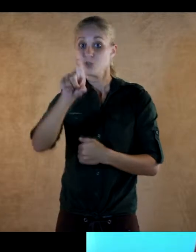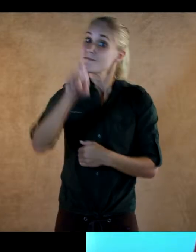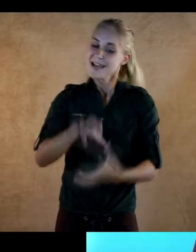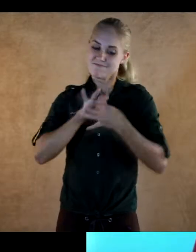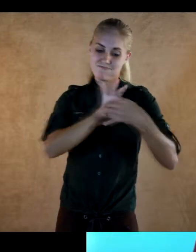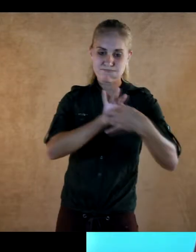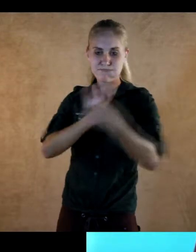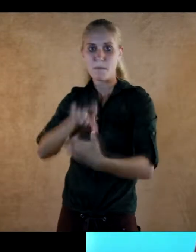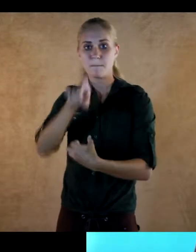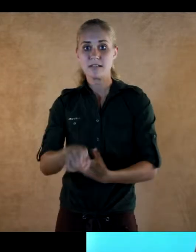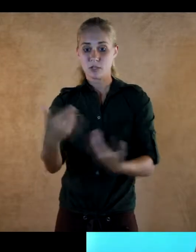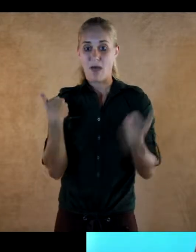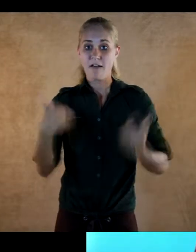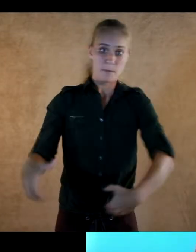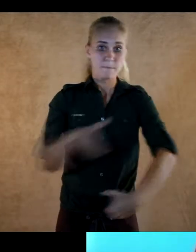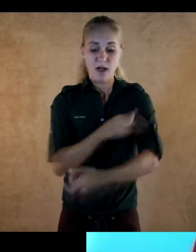You've got the momentum to transform your life.